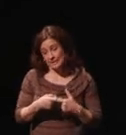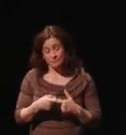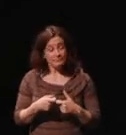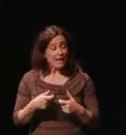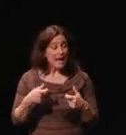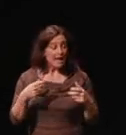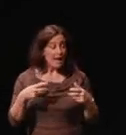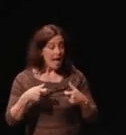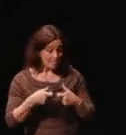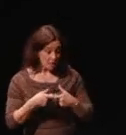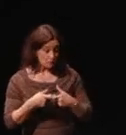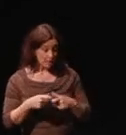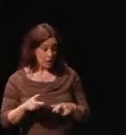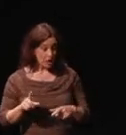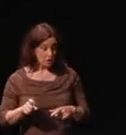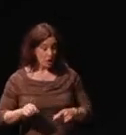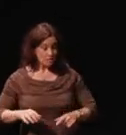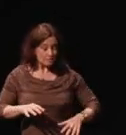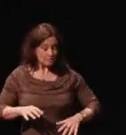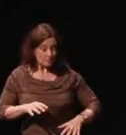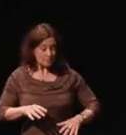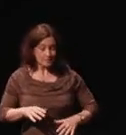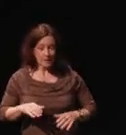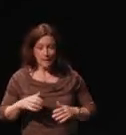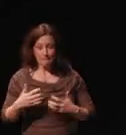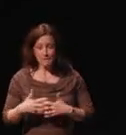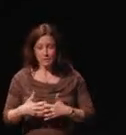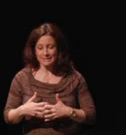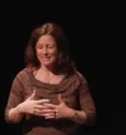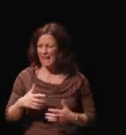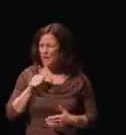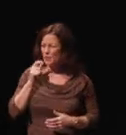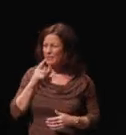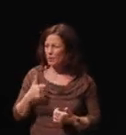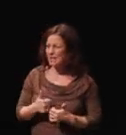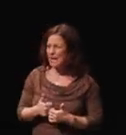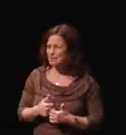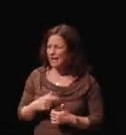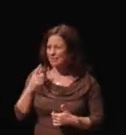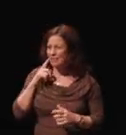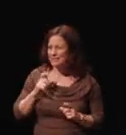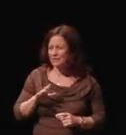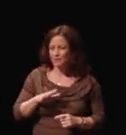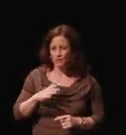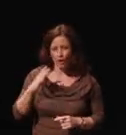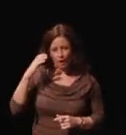But I don't really think they were games, I really just a test of how daft you are.